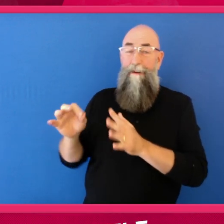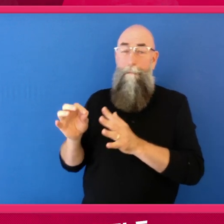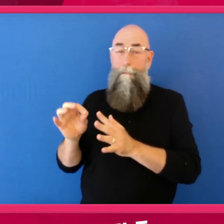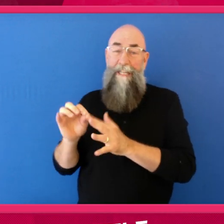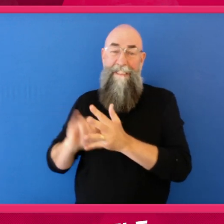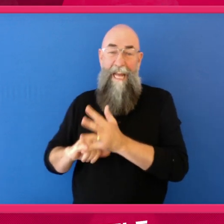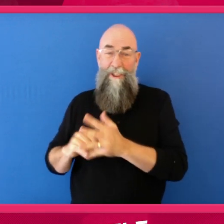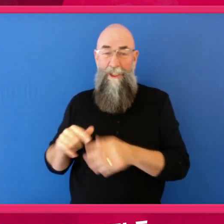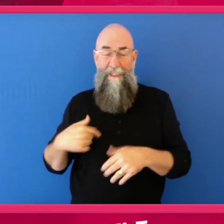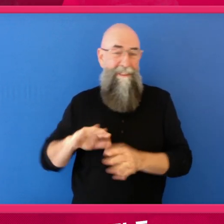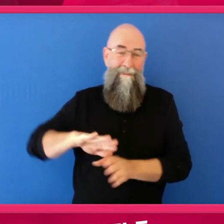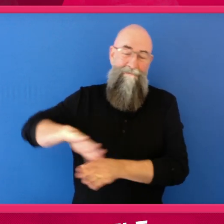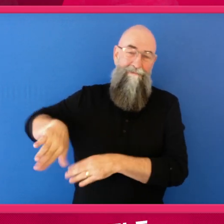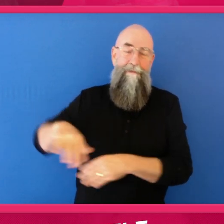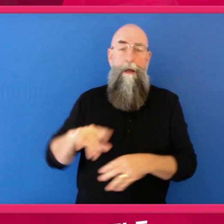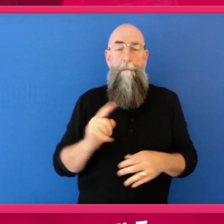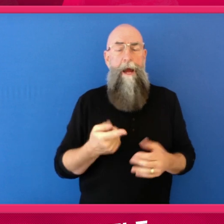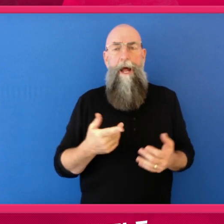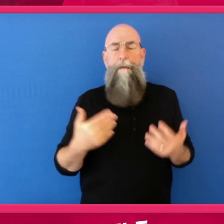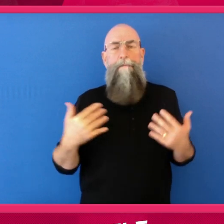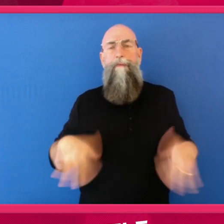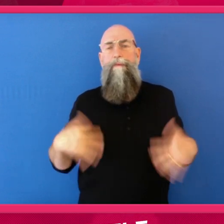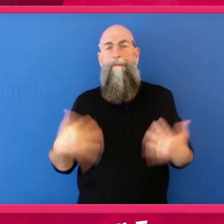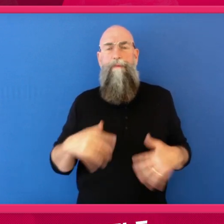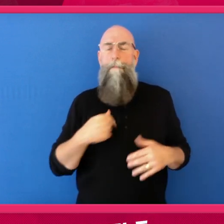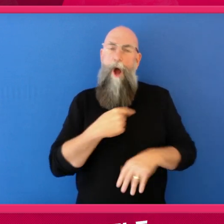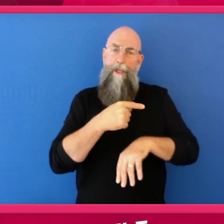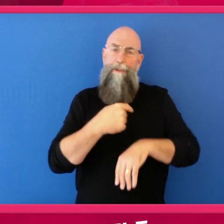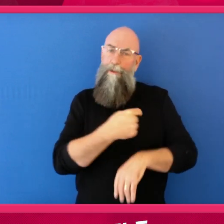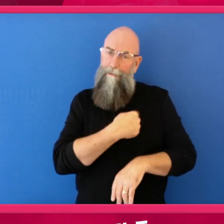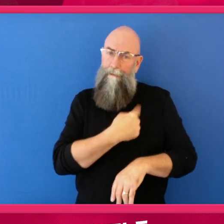believe it or not, it's also massive. And those those guys like, it's video games, and